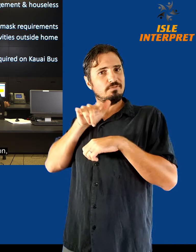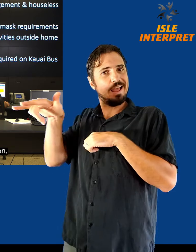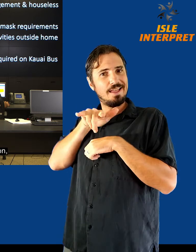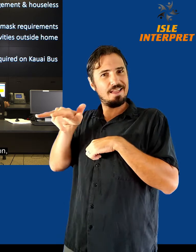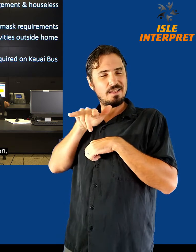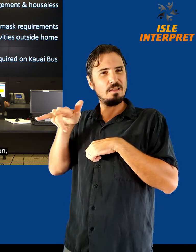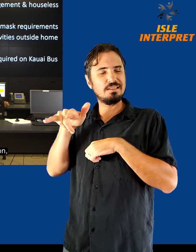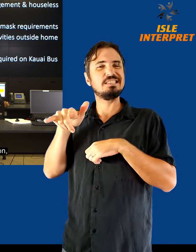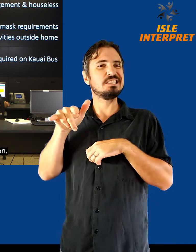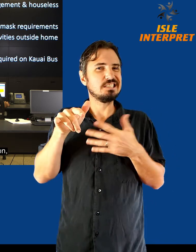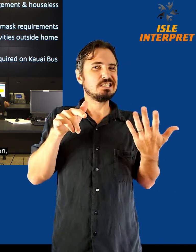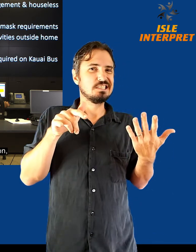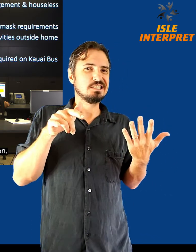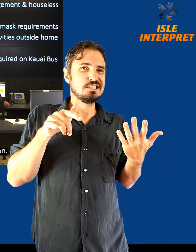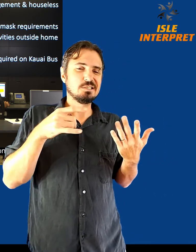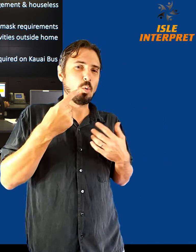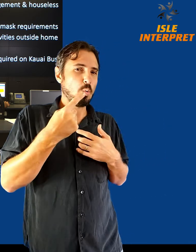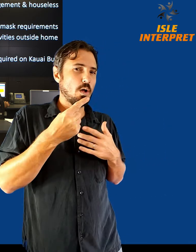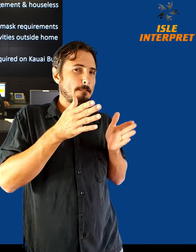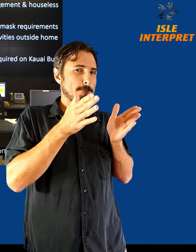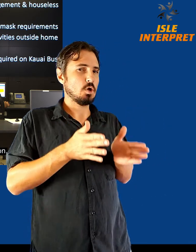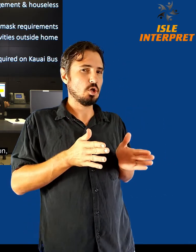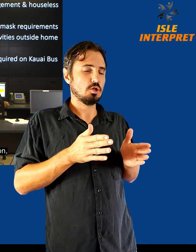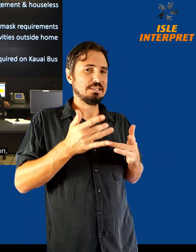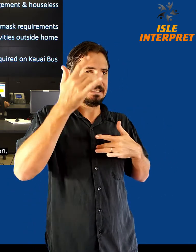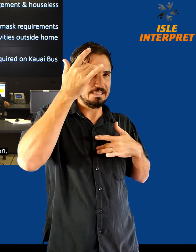However, we still have the one case of community transmission,